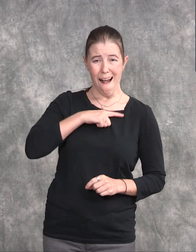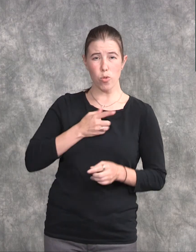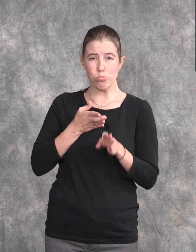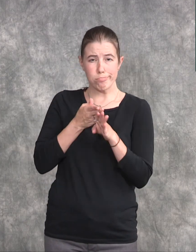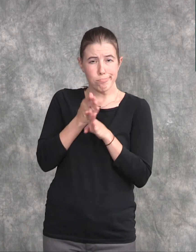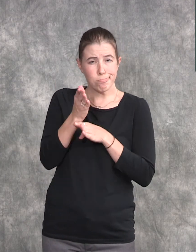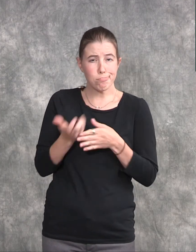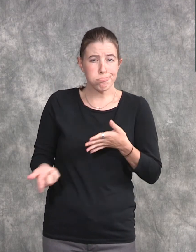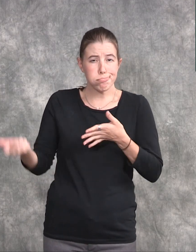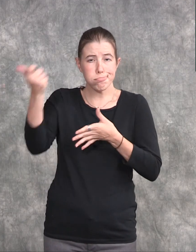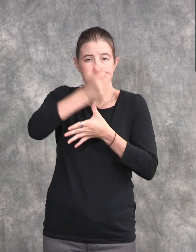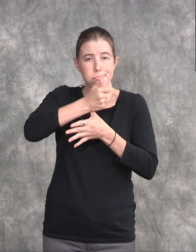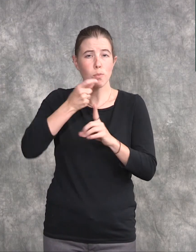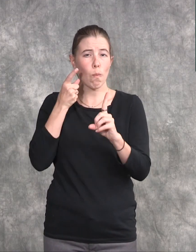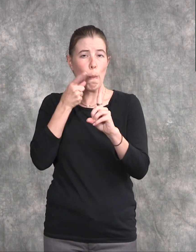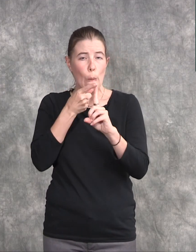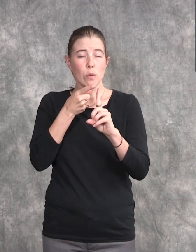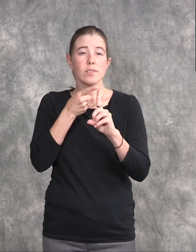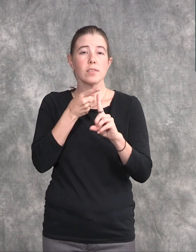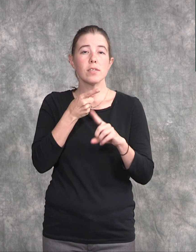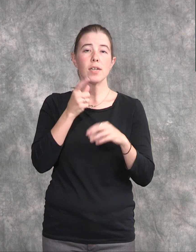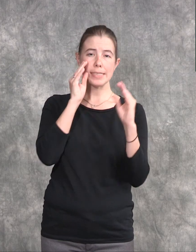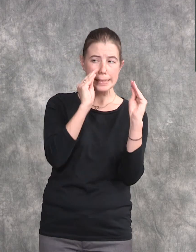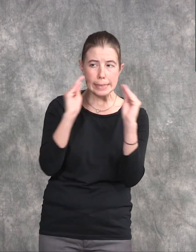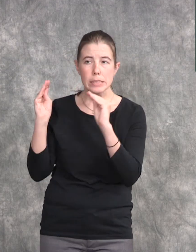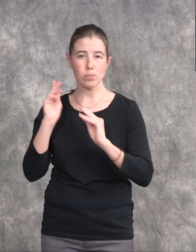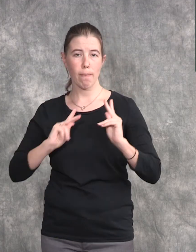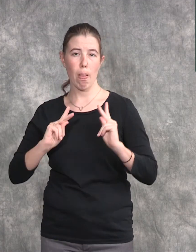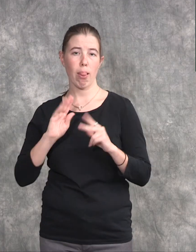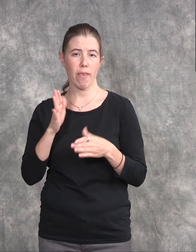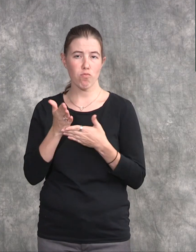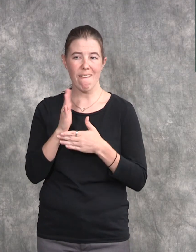Our main goal is to teach individuals